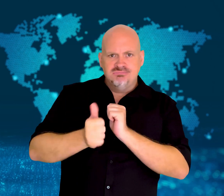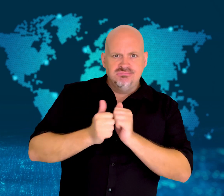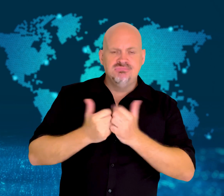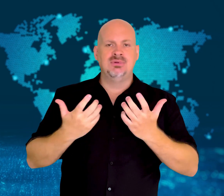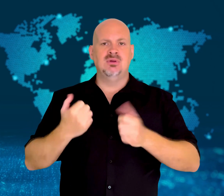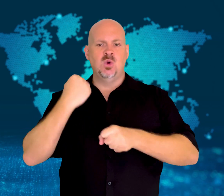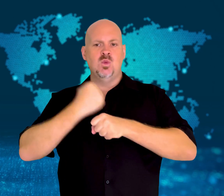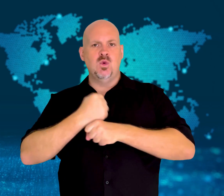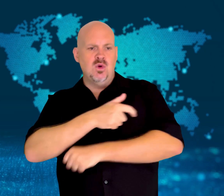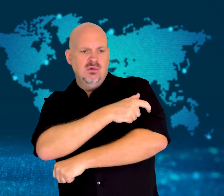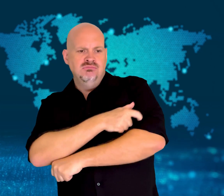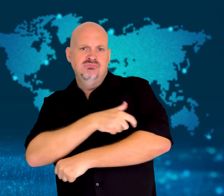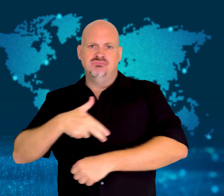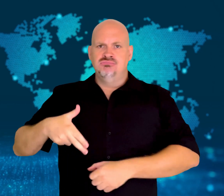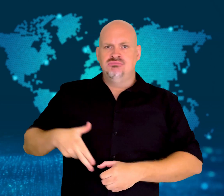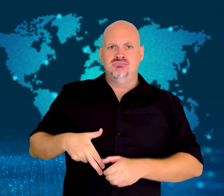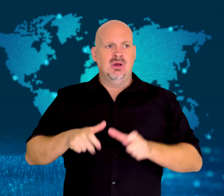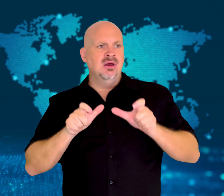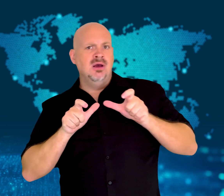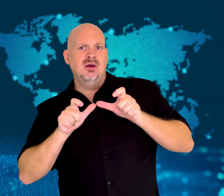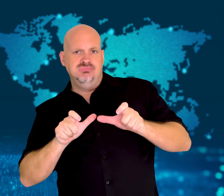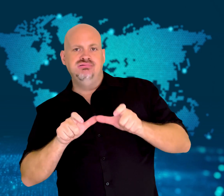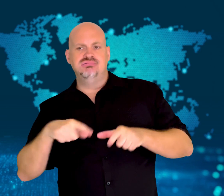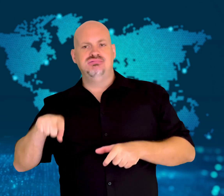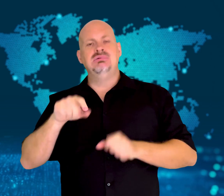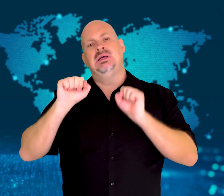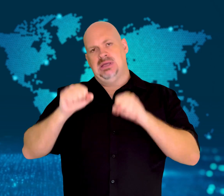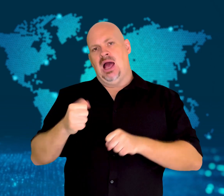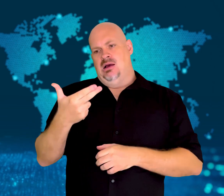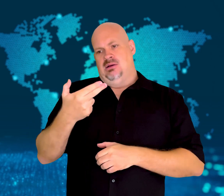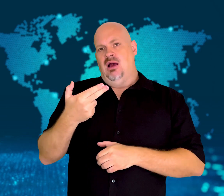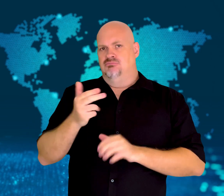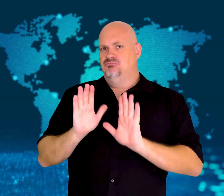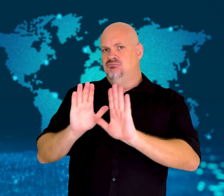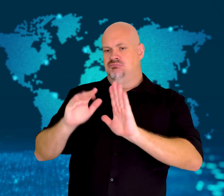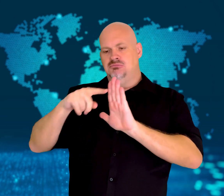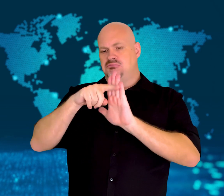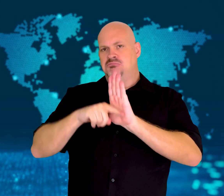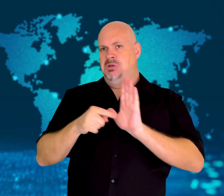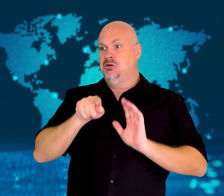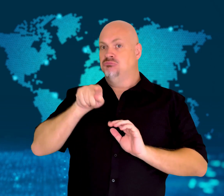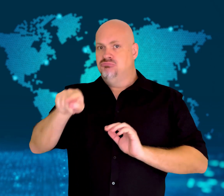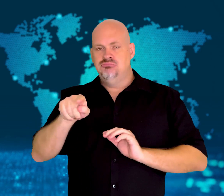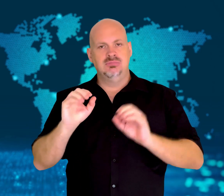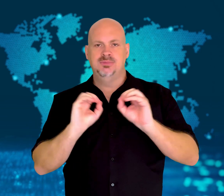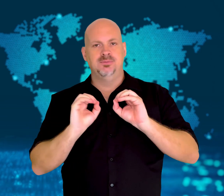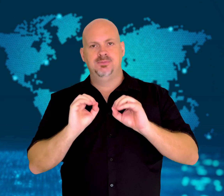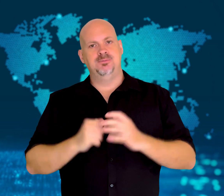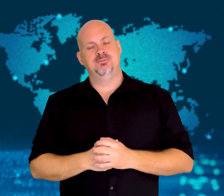There are exemptions for sportsmen, Olympic athletes, and security guards.